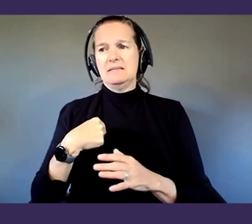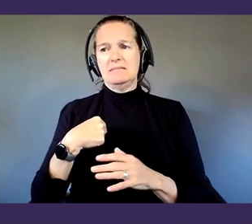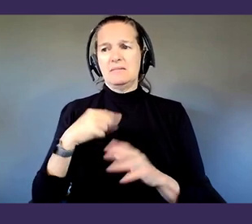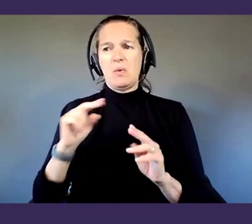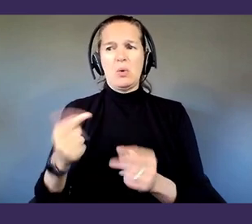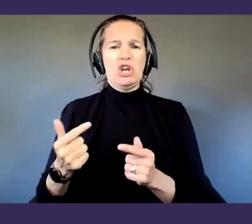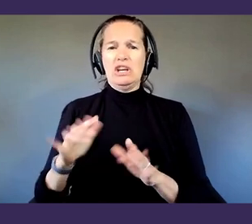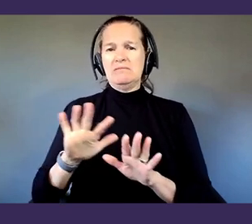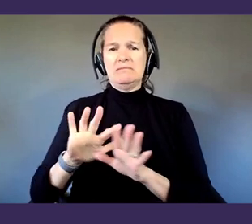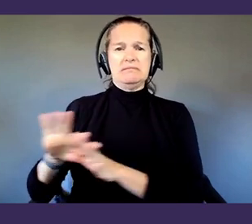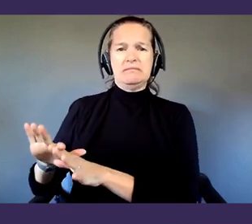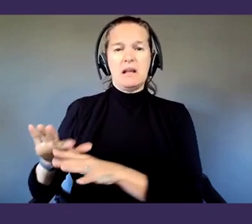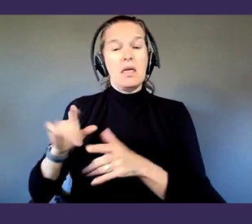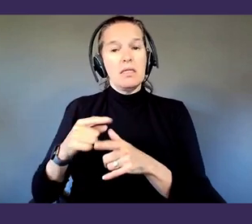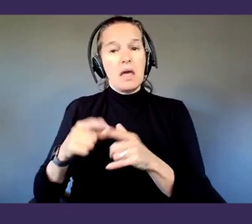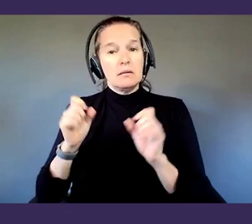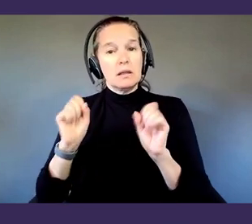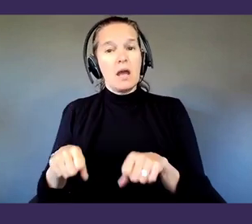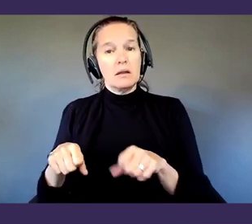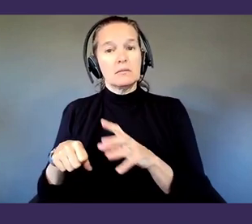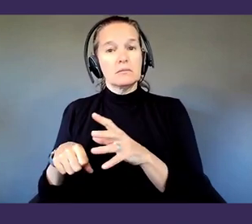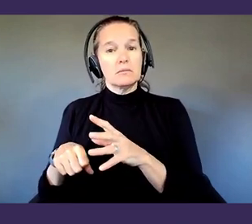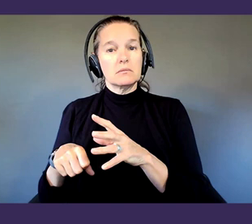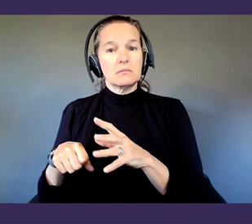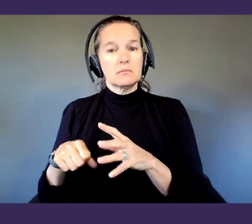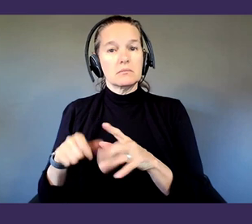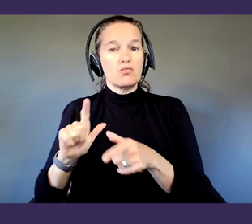then it can be revoked, and that's perfectly okay.